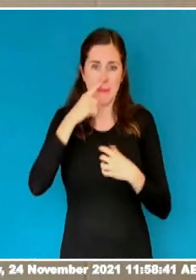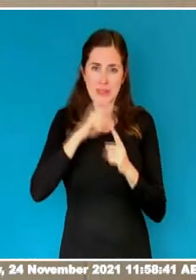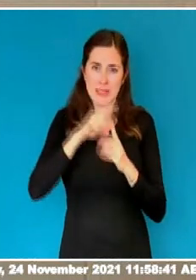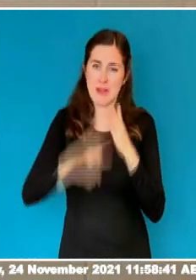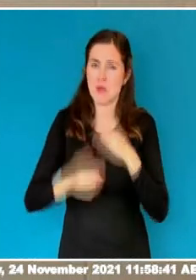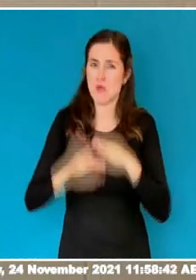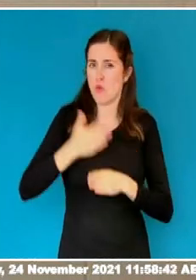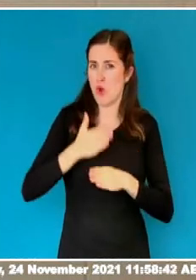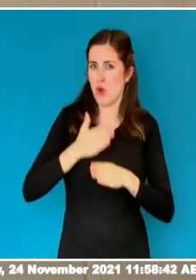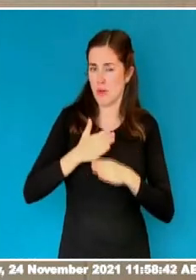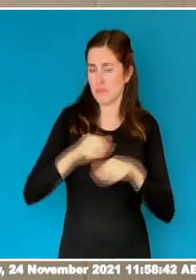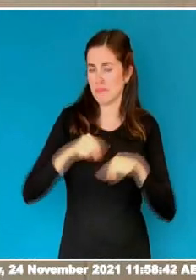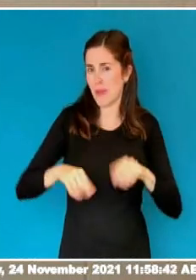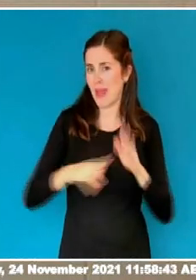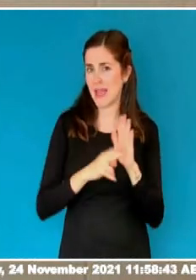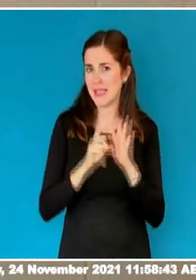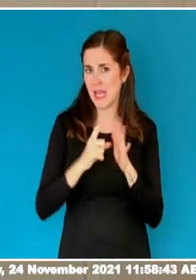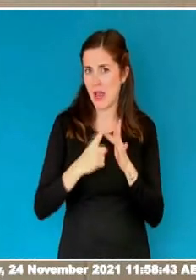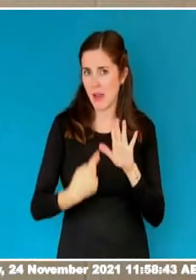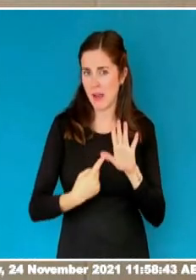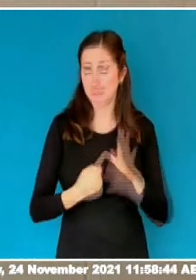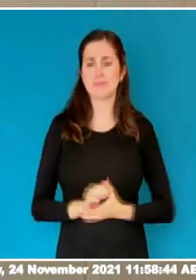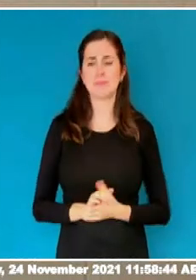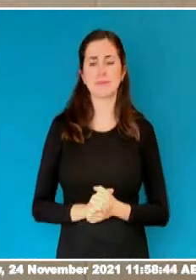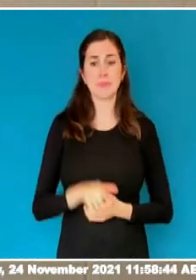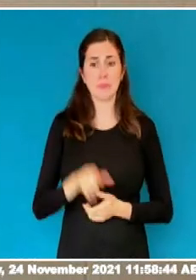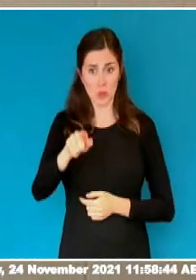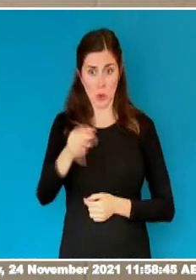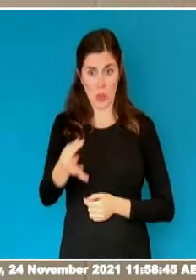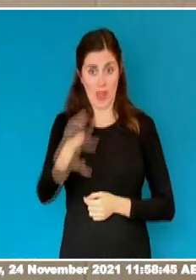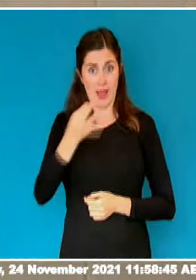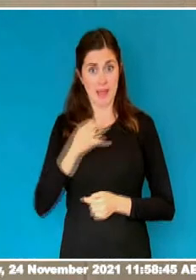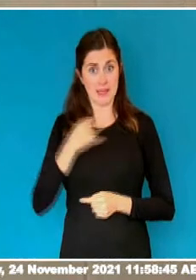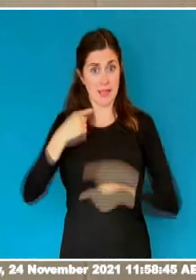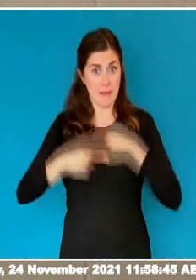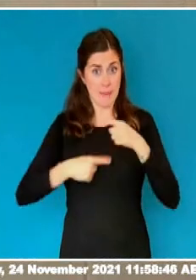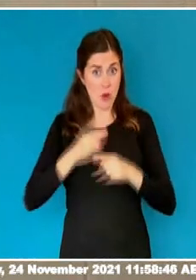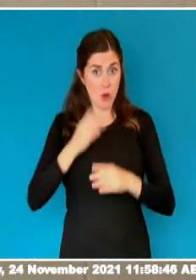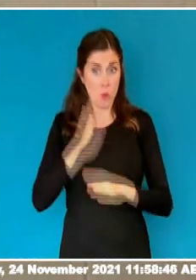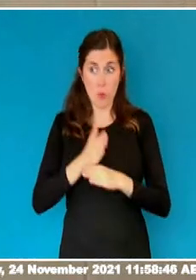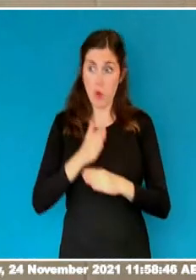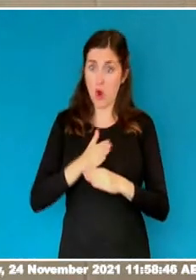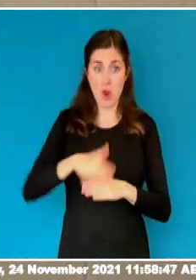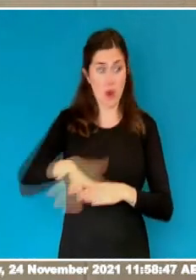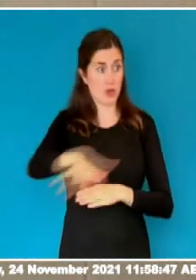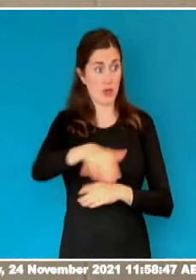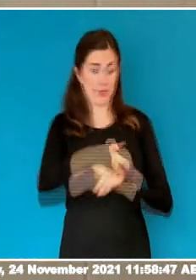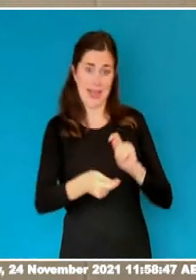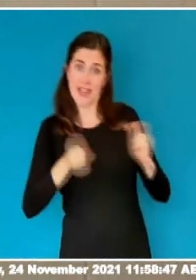In terms of the question specifically around workplace supports, yes, we have a very clear